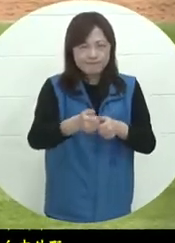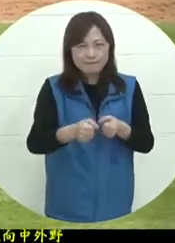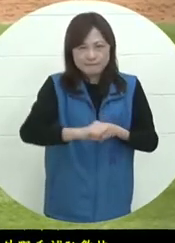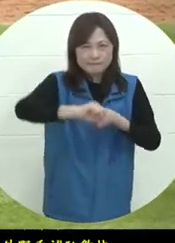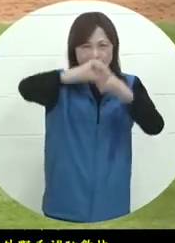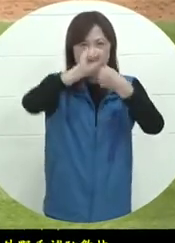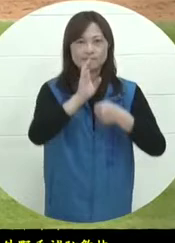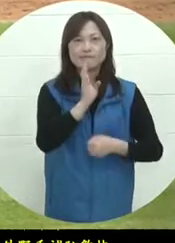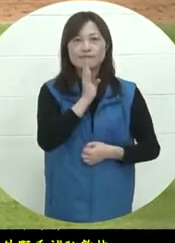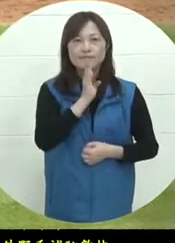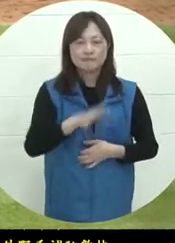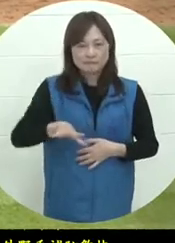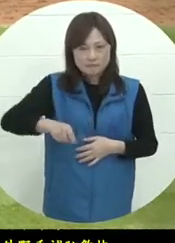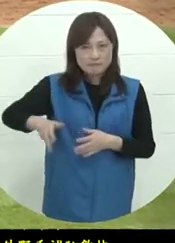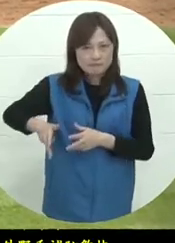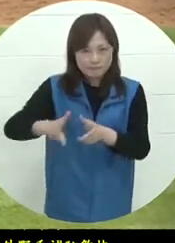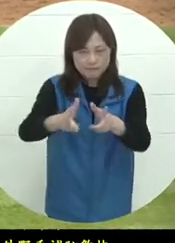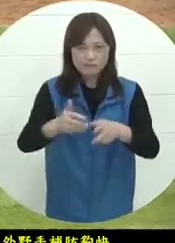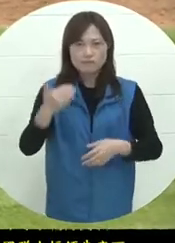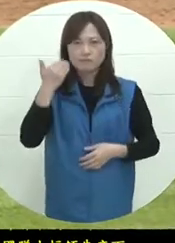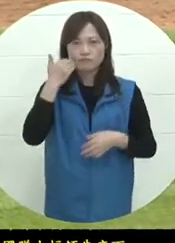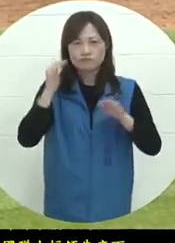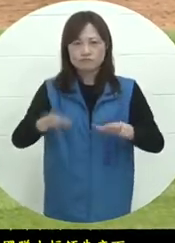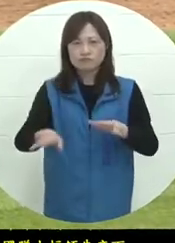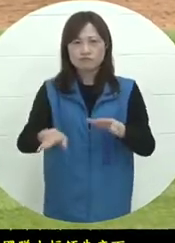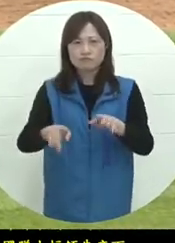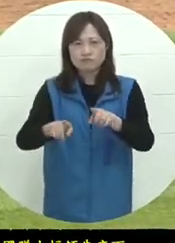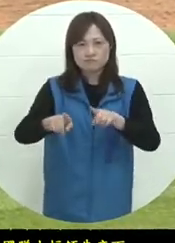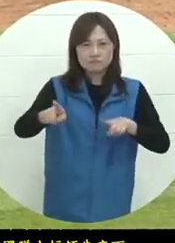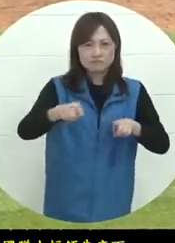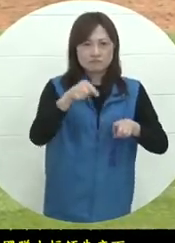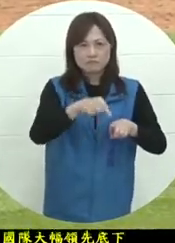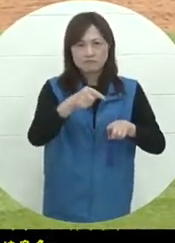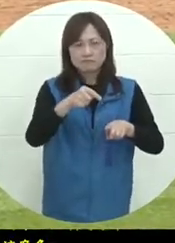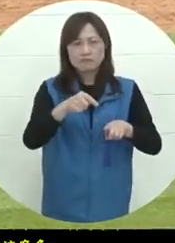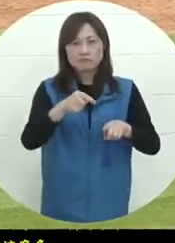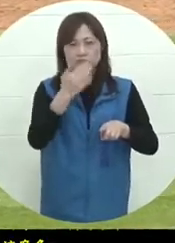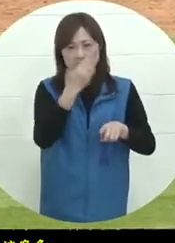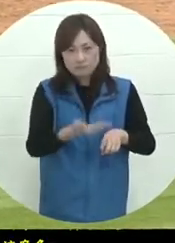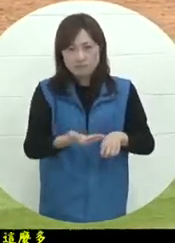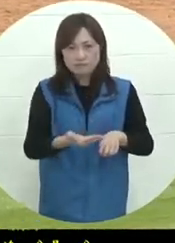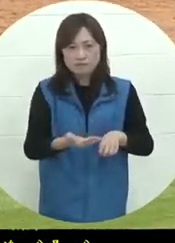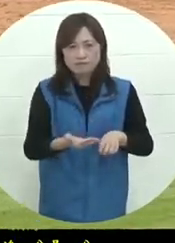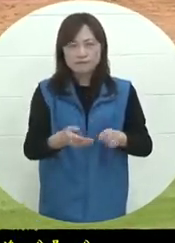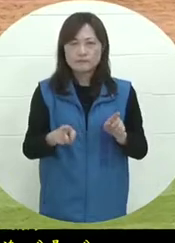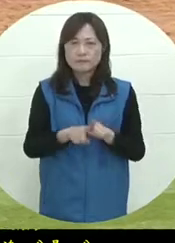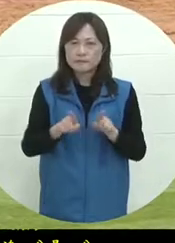it would usually be like this. When the score is behind, the general team's idea of counterattacking is